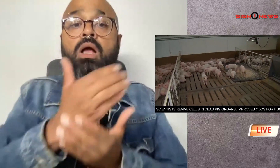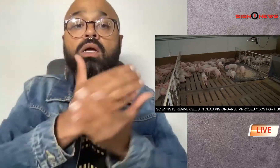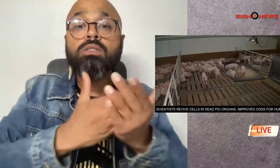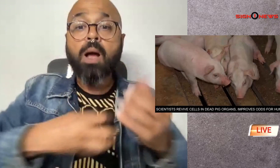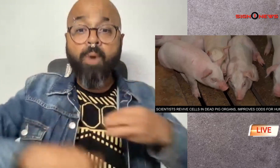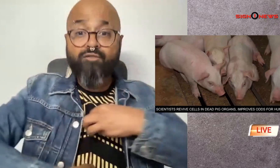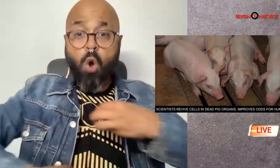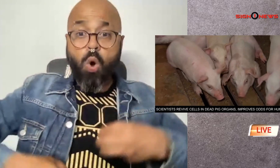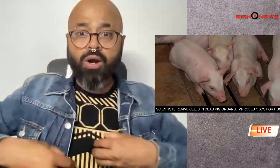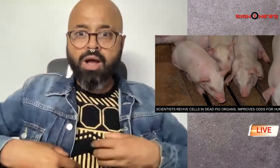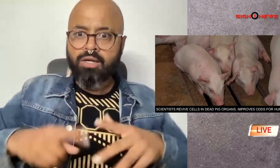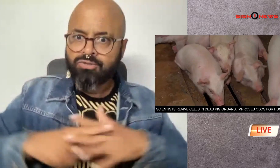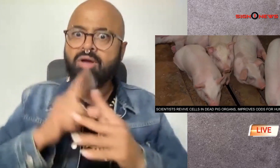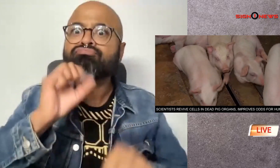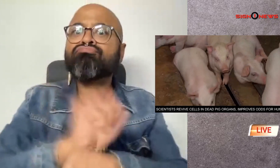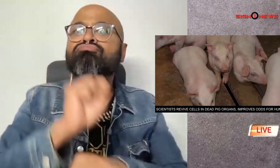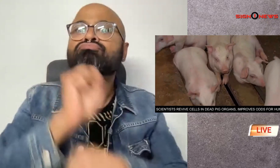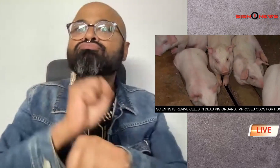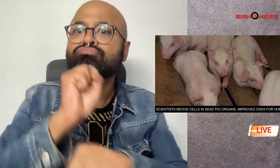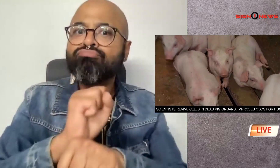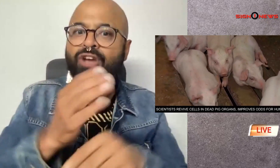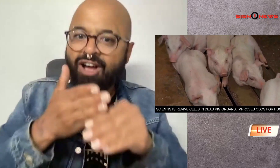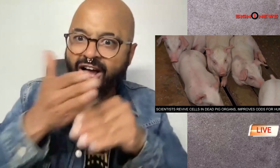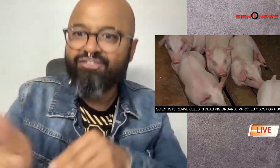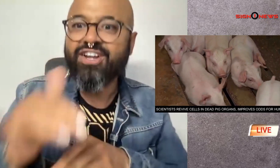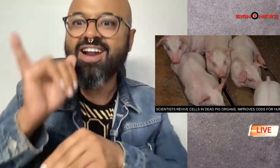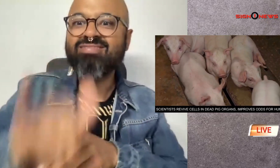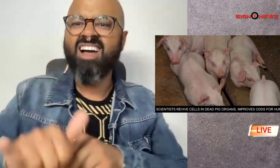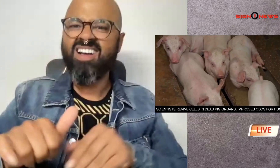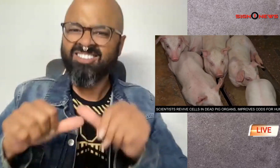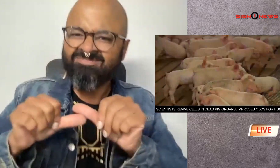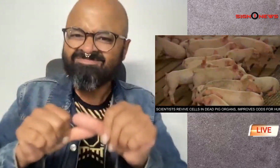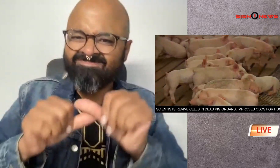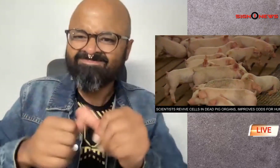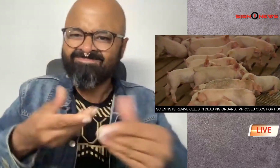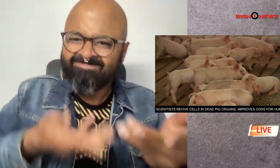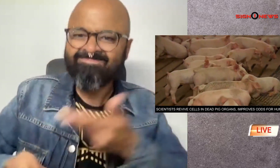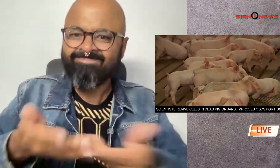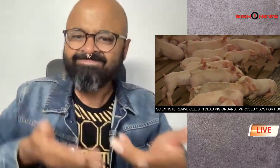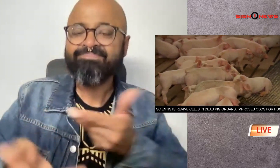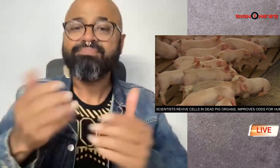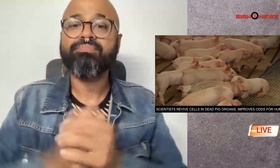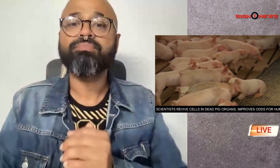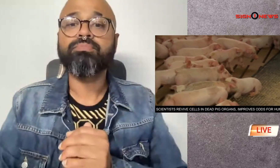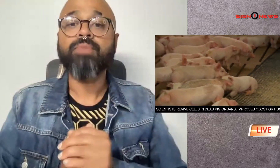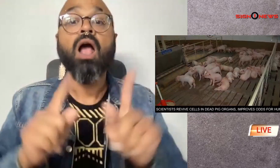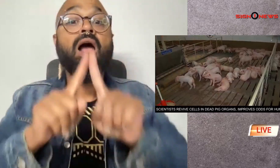some of the organs started working again after treatment however